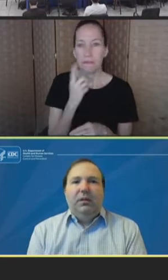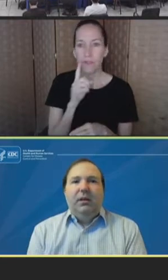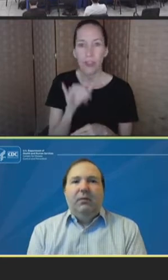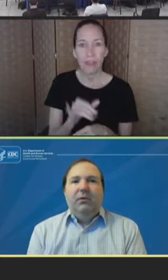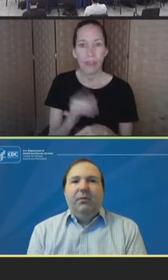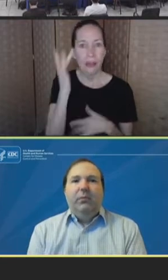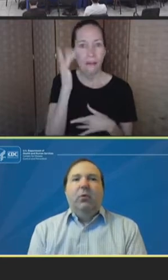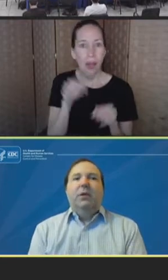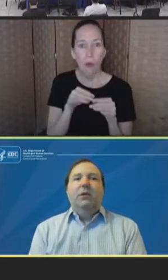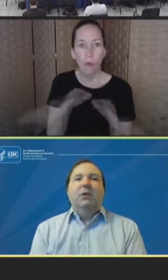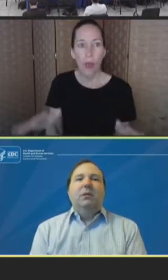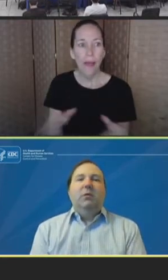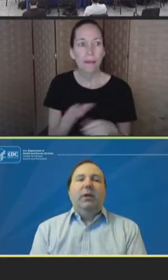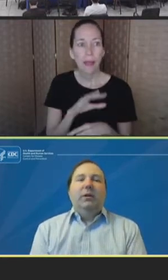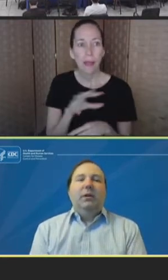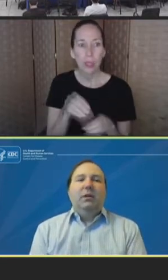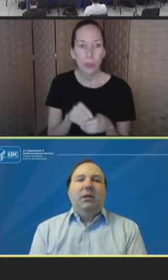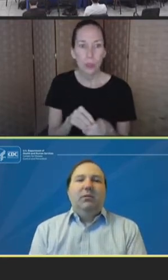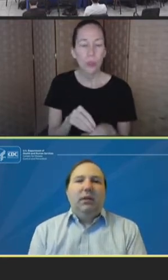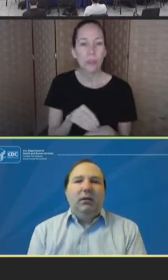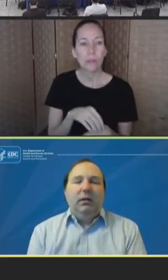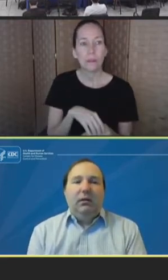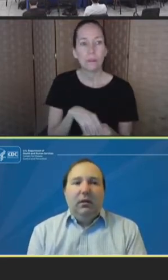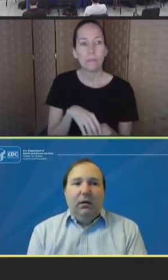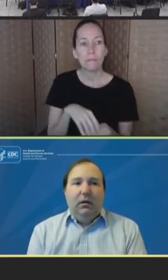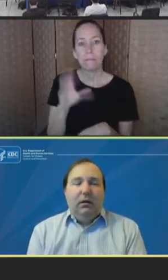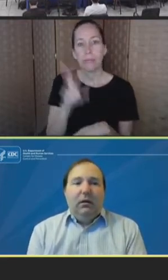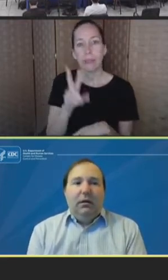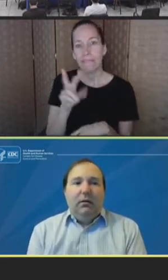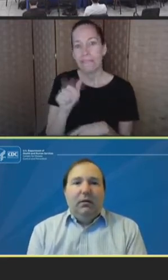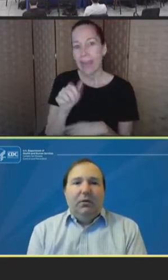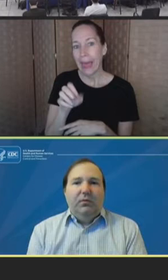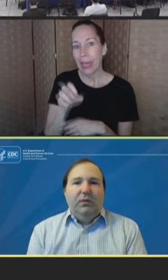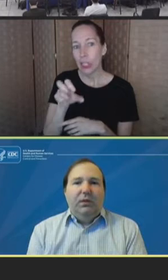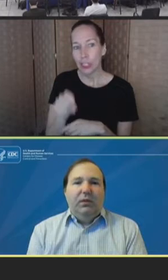Vaccine Adverse Event Reporting System, the Vaccine Safety Datalink, and then also v-safe,